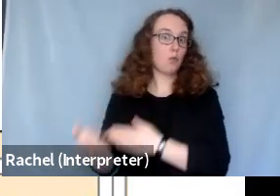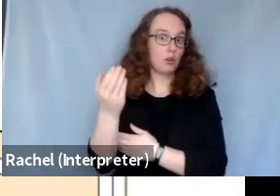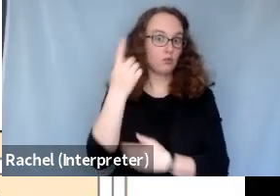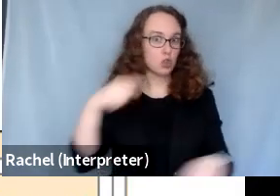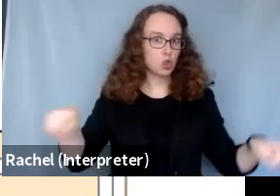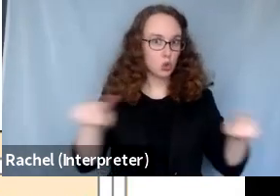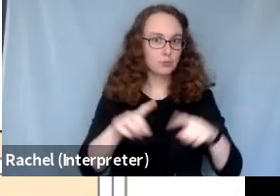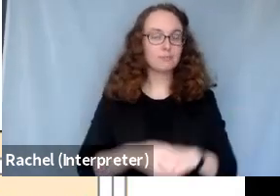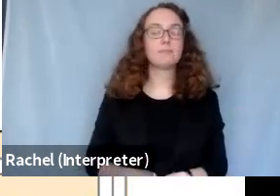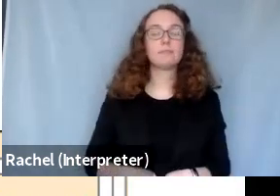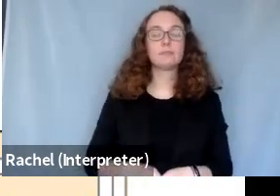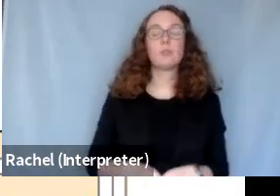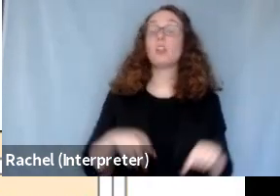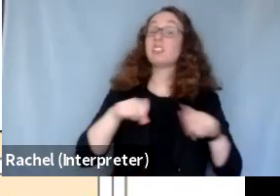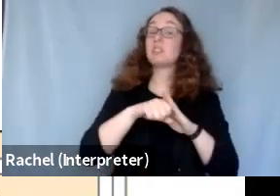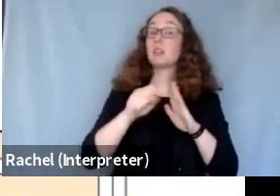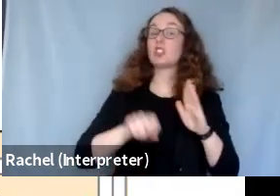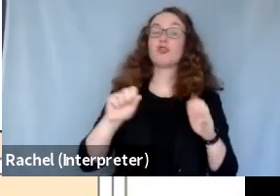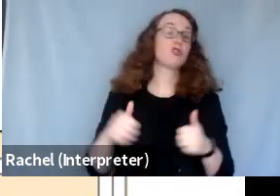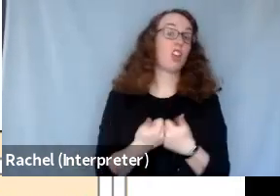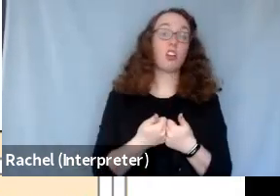challenging not only for the instructors and the faculty here on